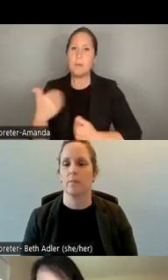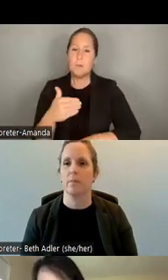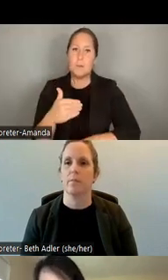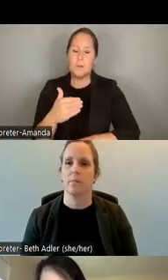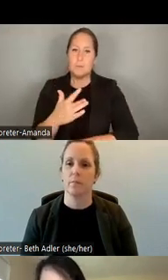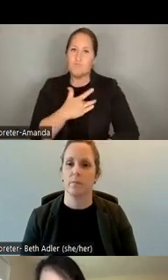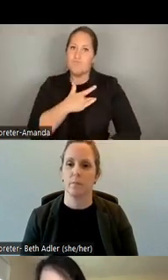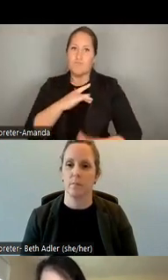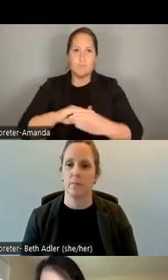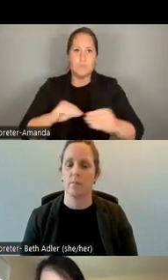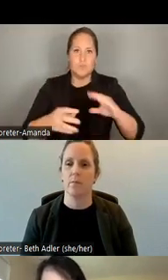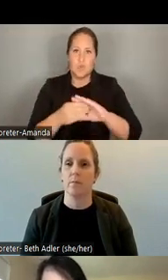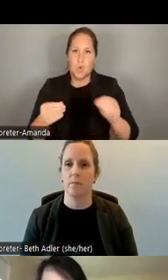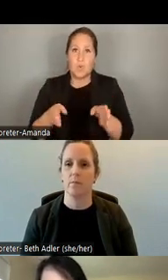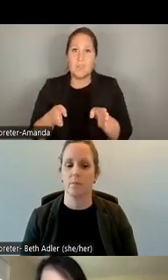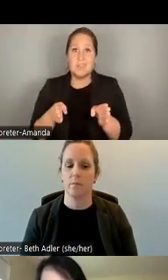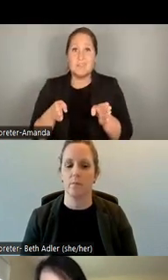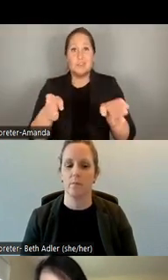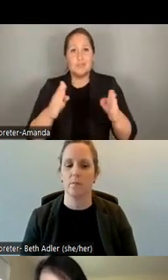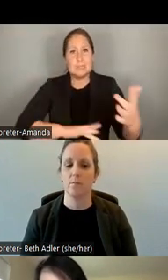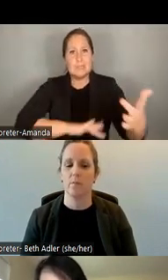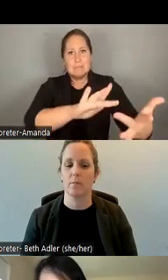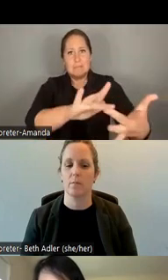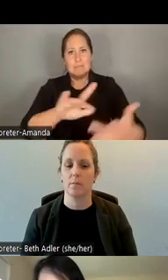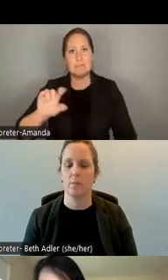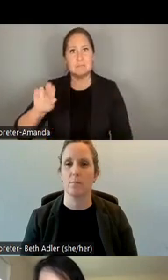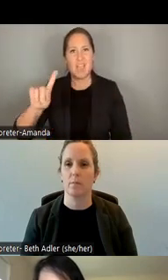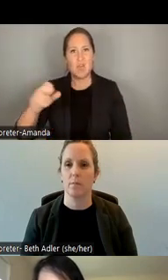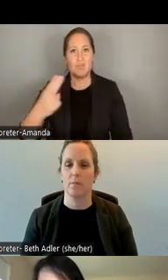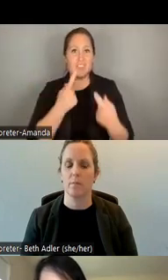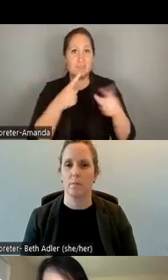can be so tremendously effective so I don't know if anyone notices anything interesting